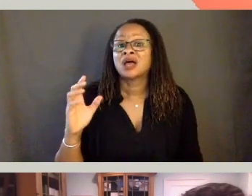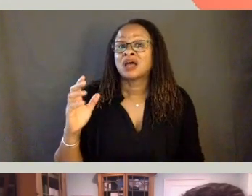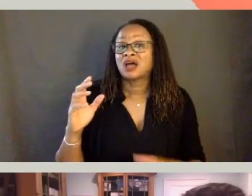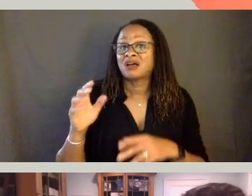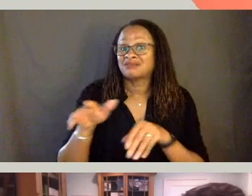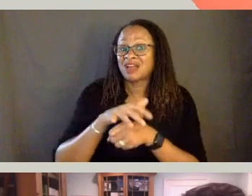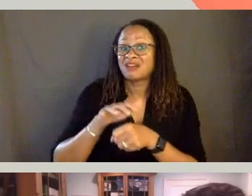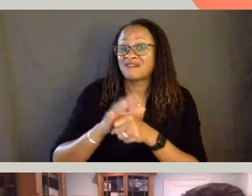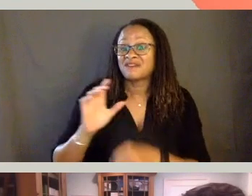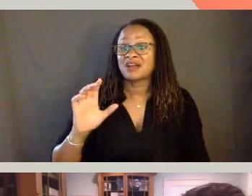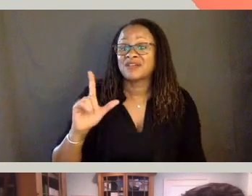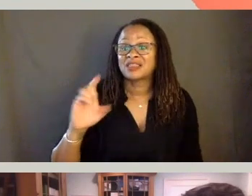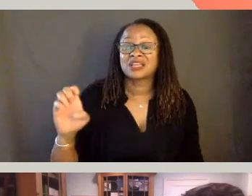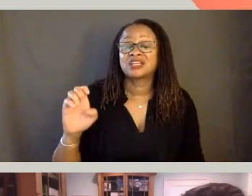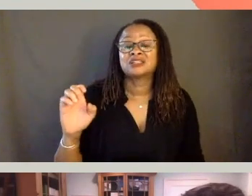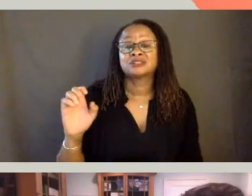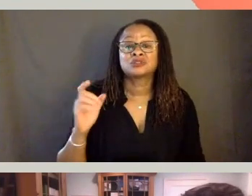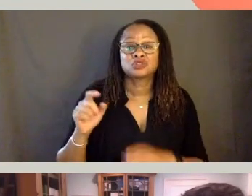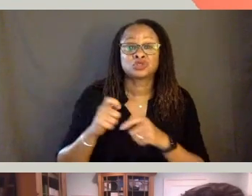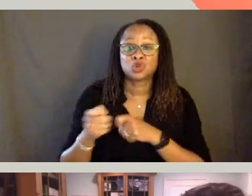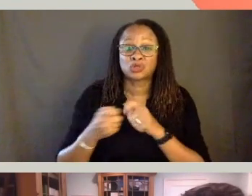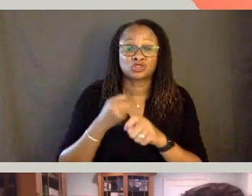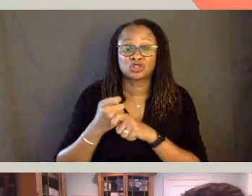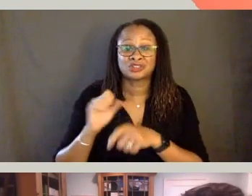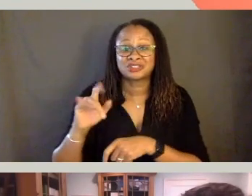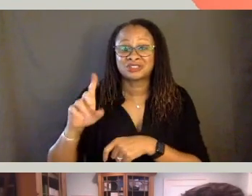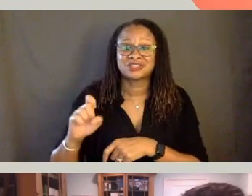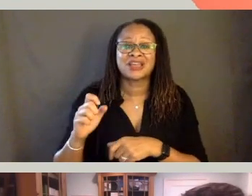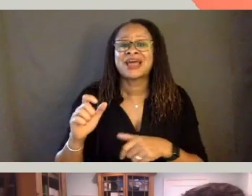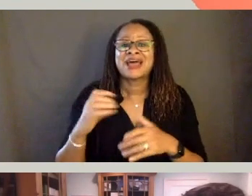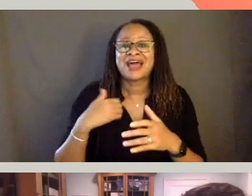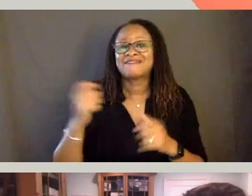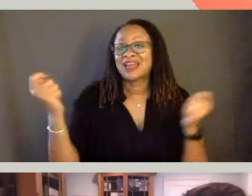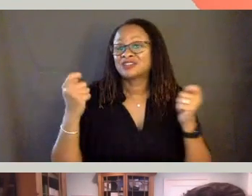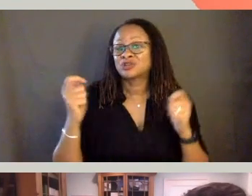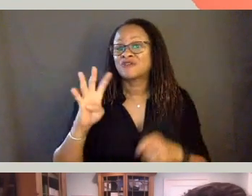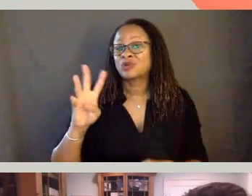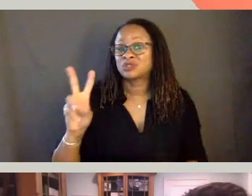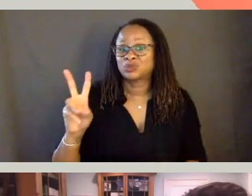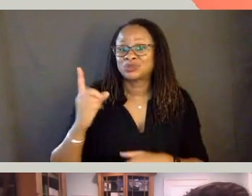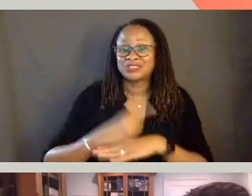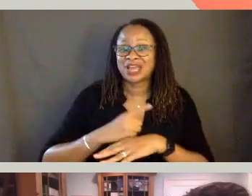they had the anniversary of the 42-day occupation. And it was beautiful.